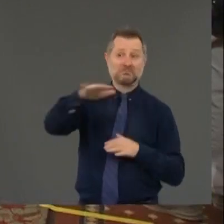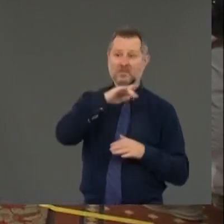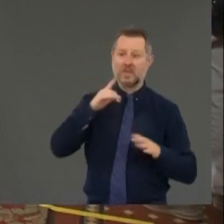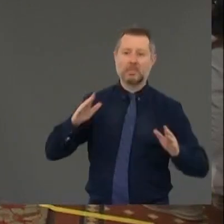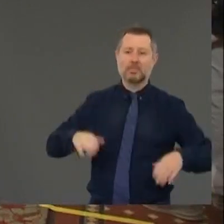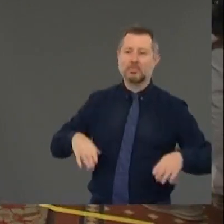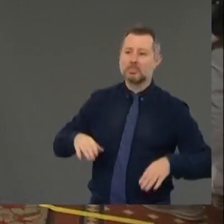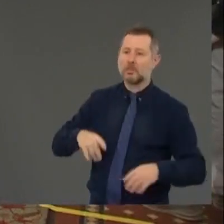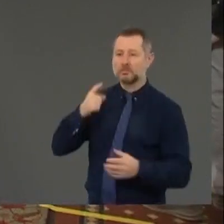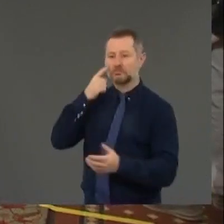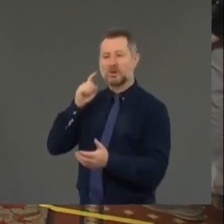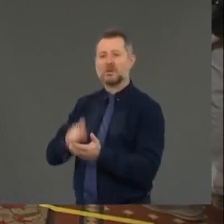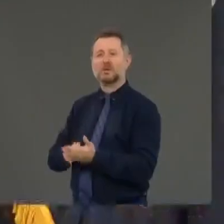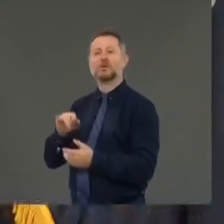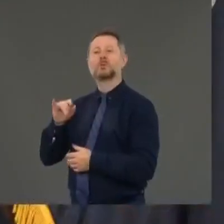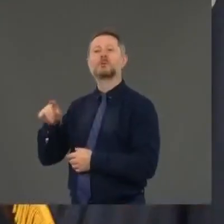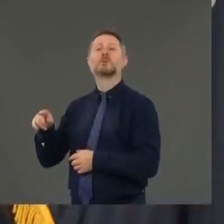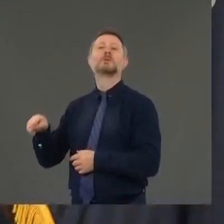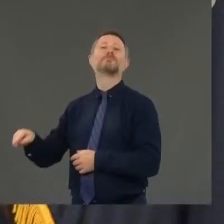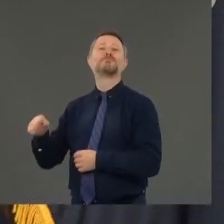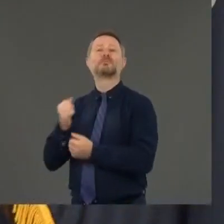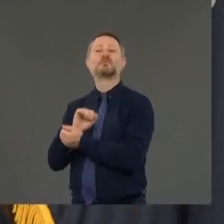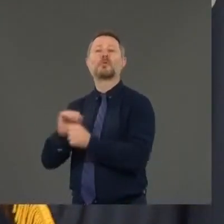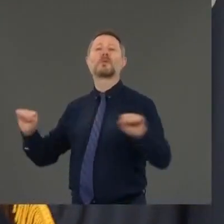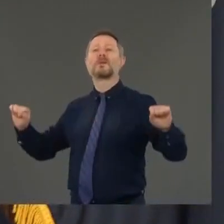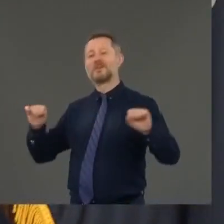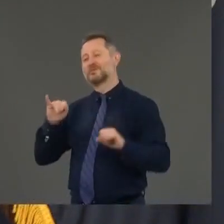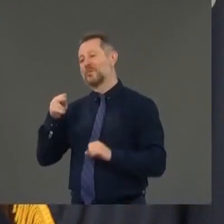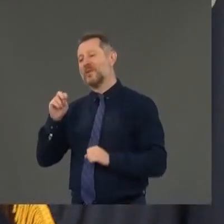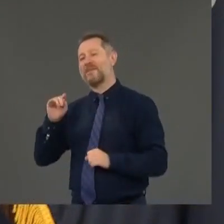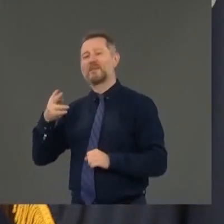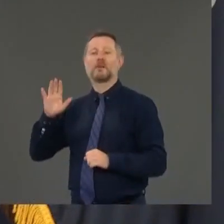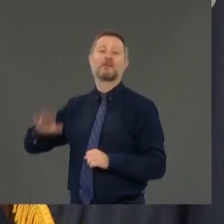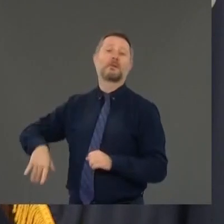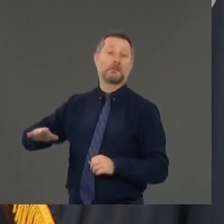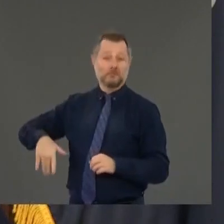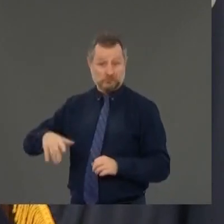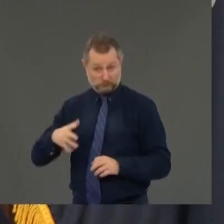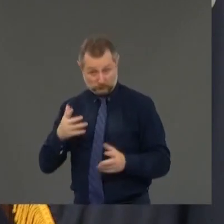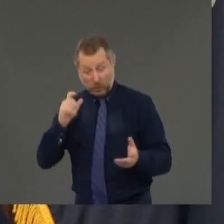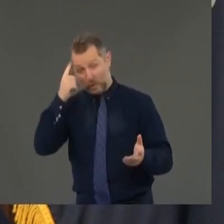SO WOULD YOU SAY THAT THE POINT THAT THE GENERAL PUBLIC AND ELECTED OFFICIALS AS A WHOLE HAVEN'T RECOGNIZED THE